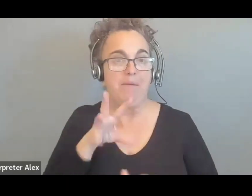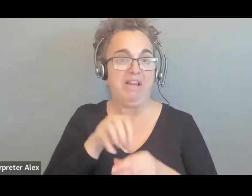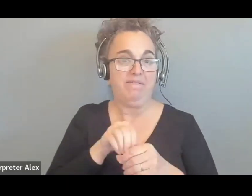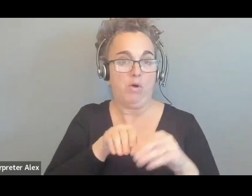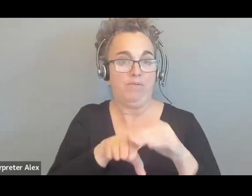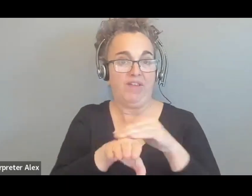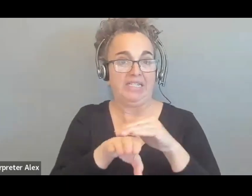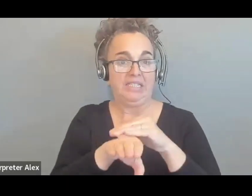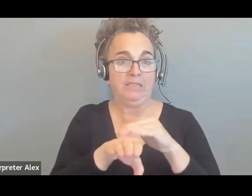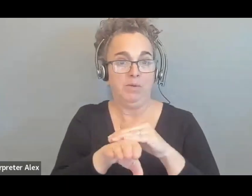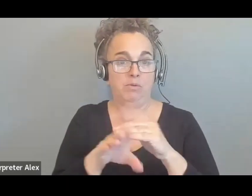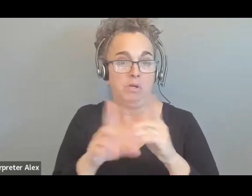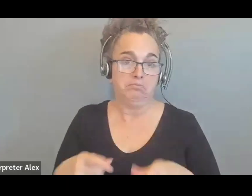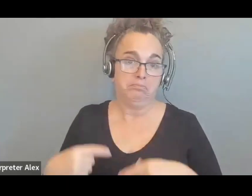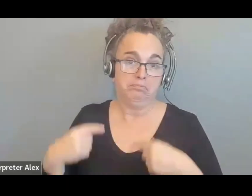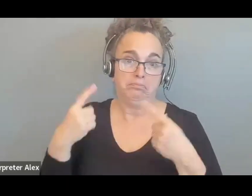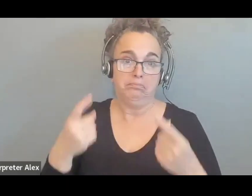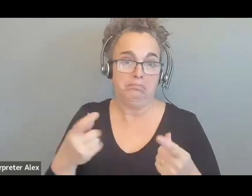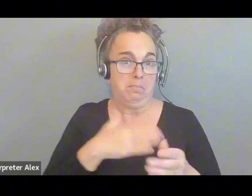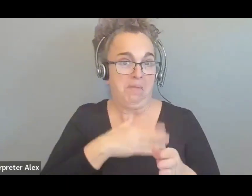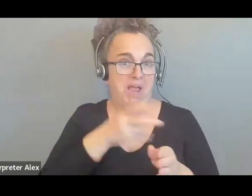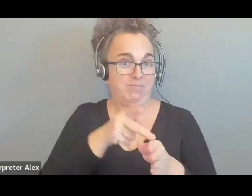space professionally